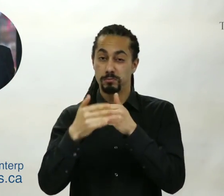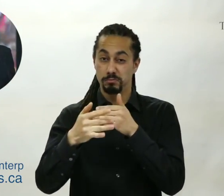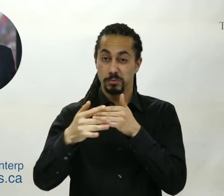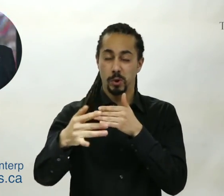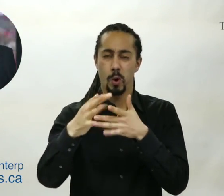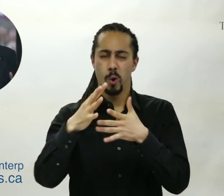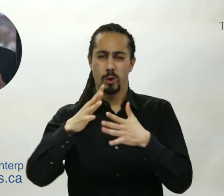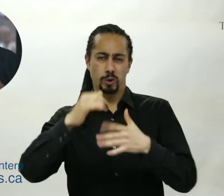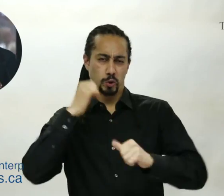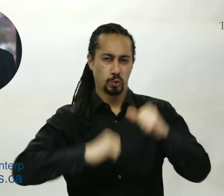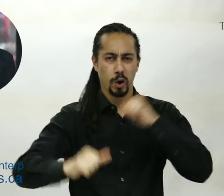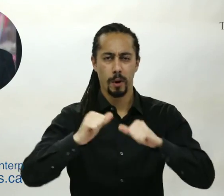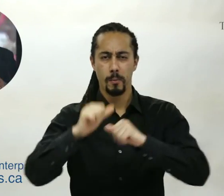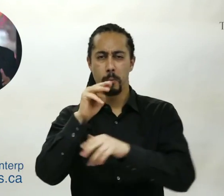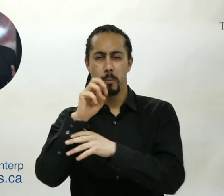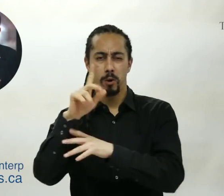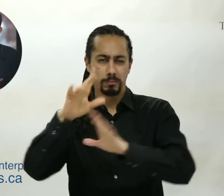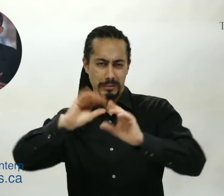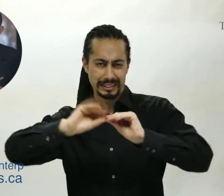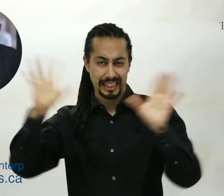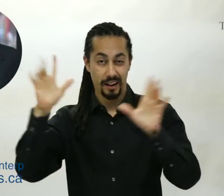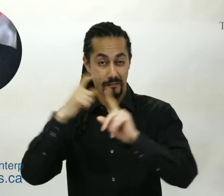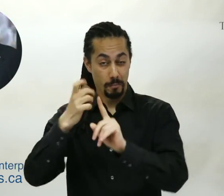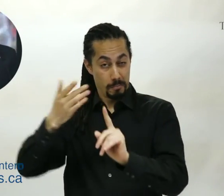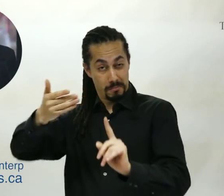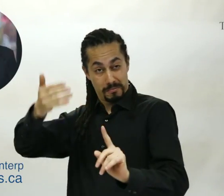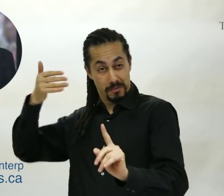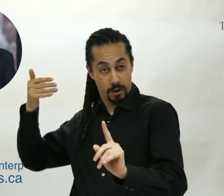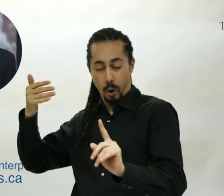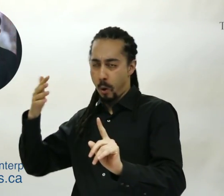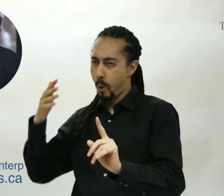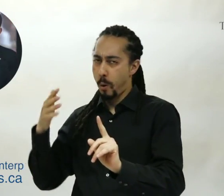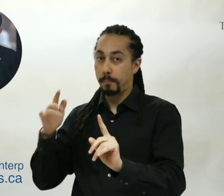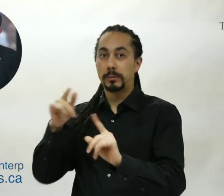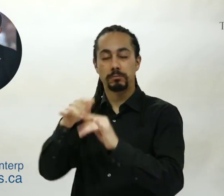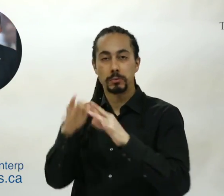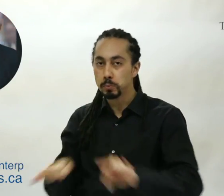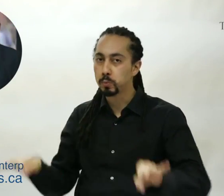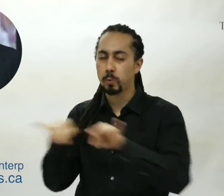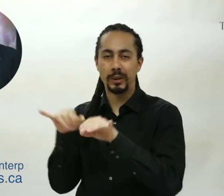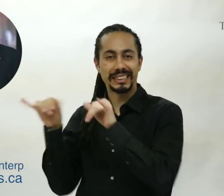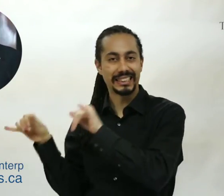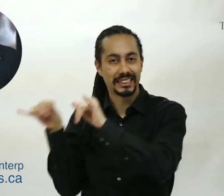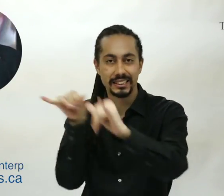drama and moral clarity as those that came before, but they are no less important.